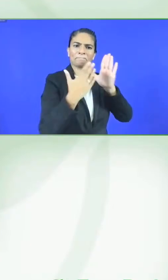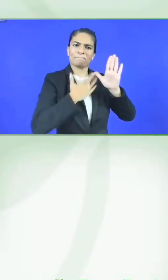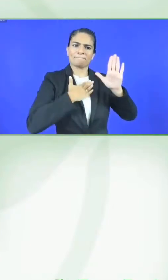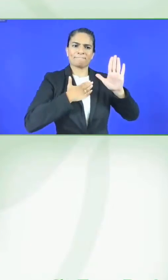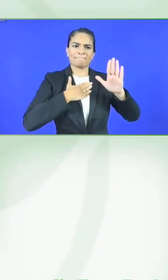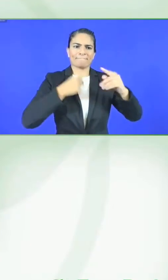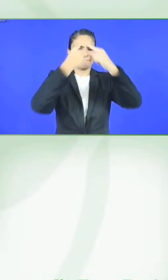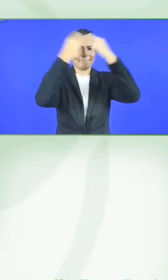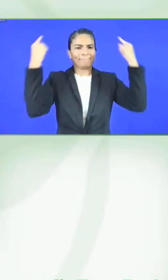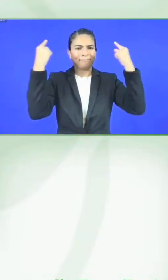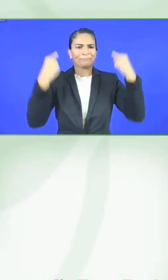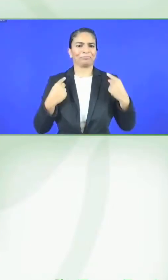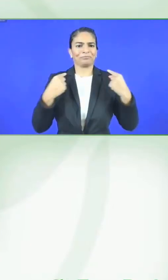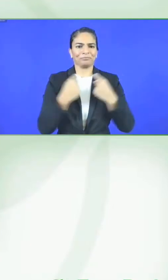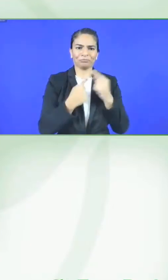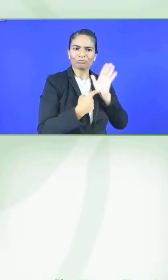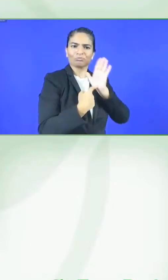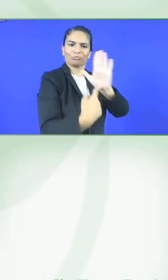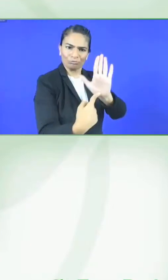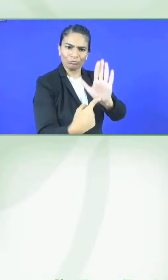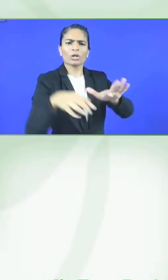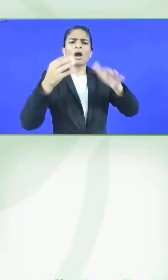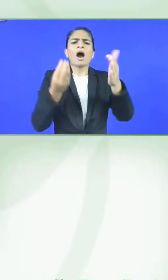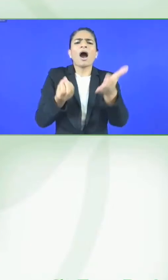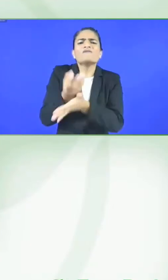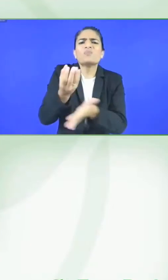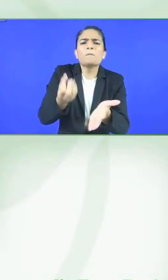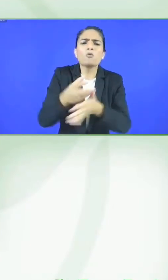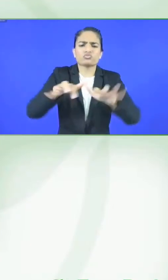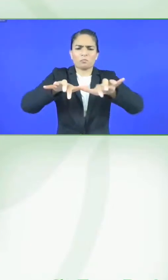As a blind person, it is incredible because it means I am able to read through a document,